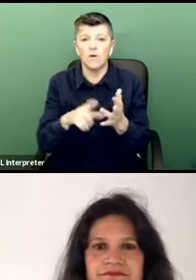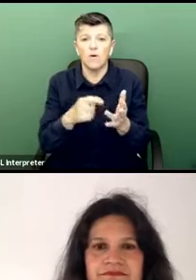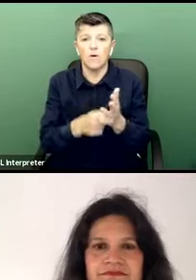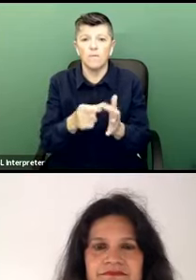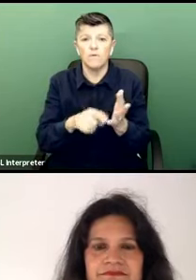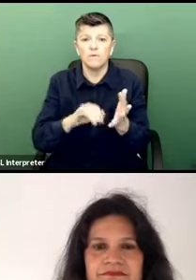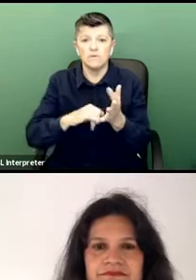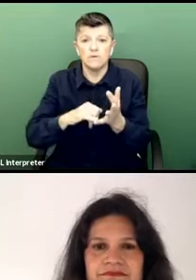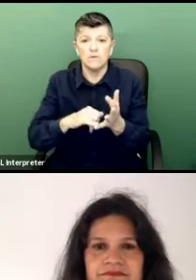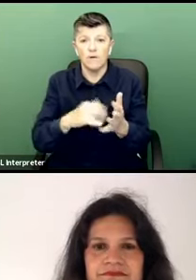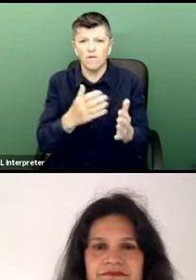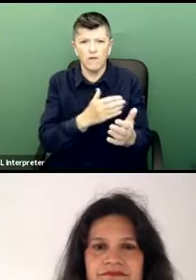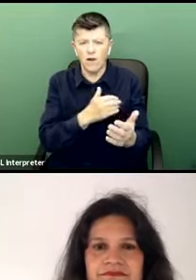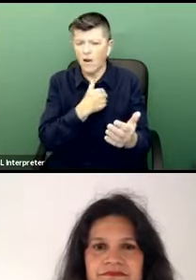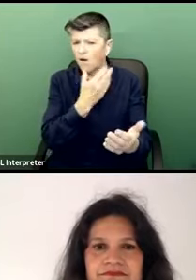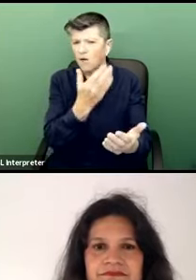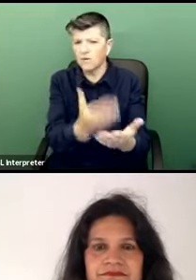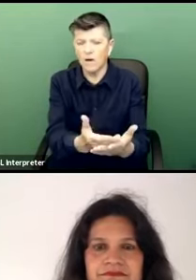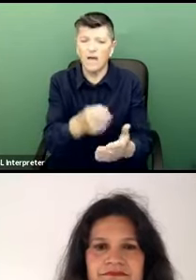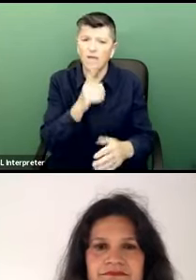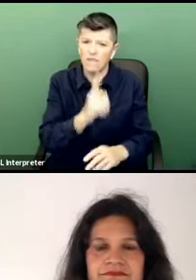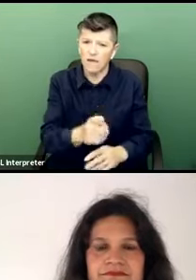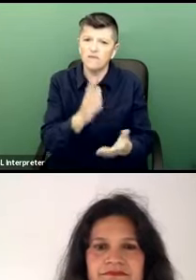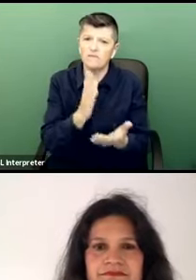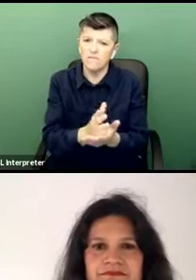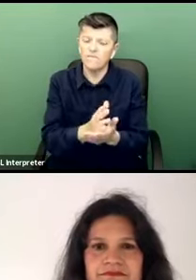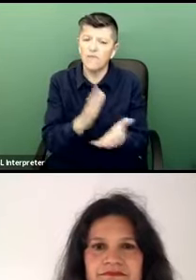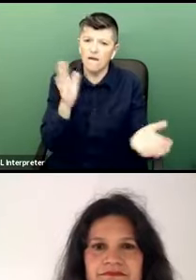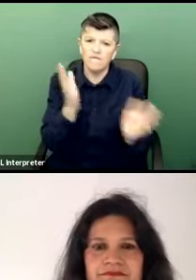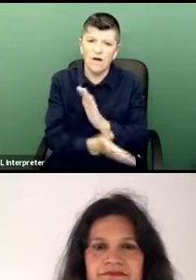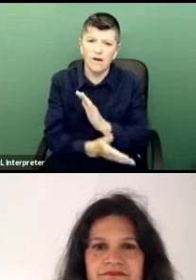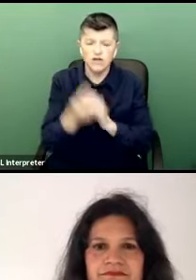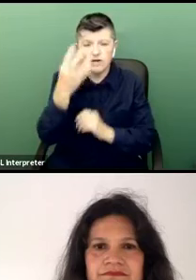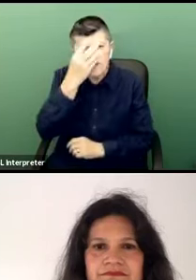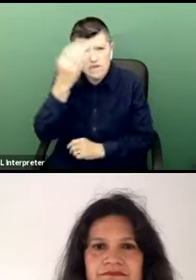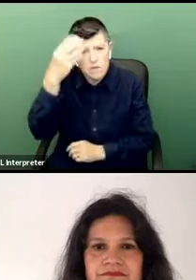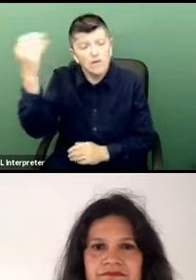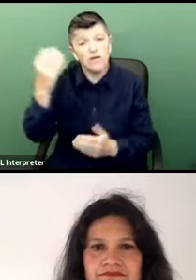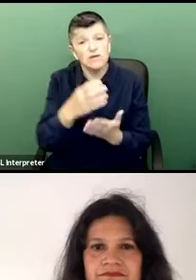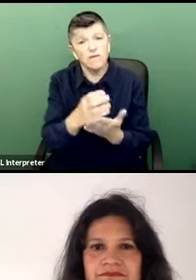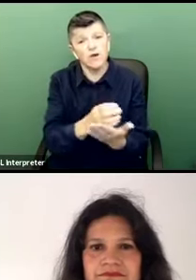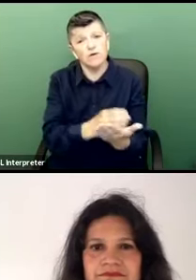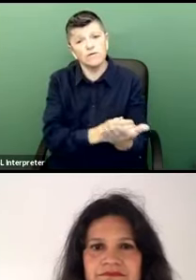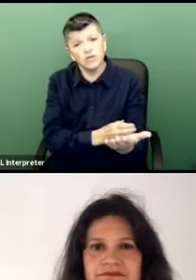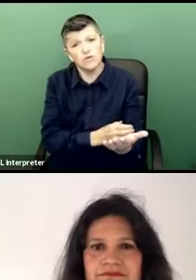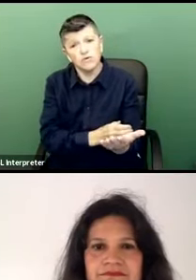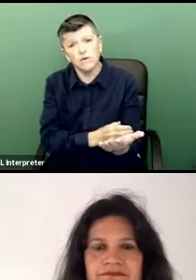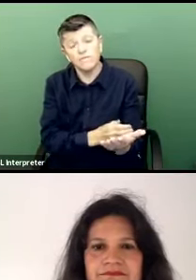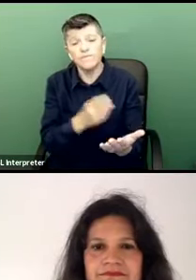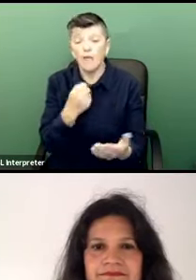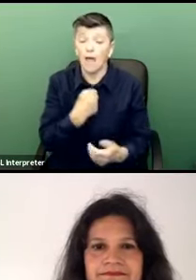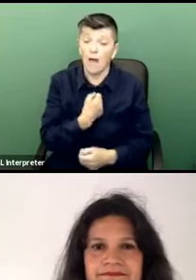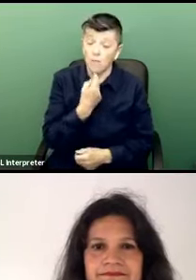that the 2 together produce a system which is very difficult to resity. So I think that we have to do